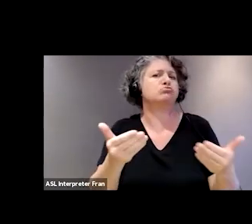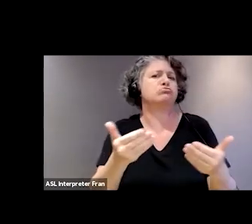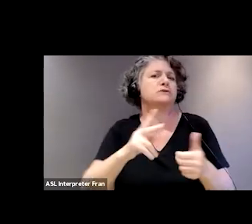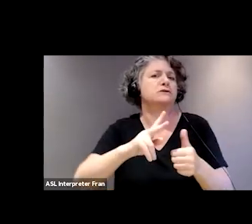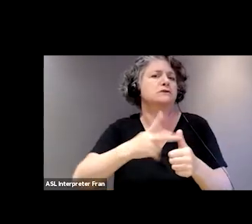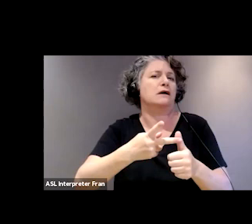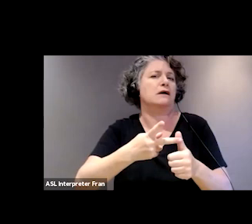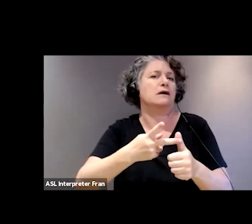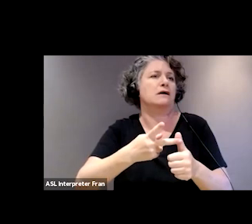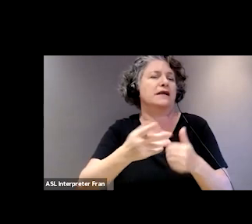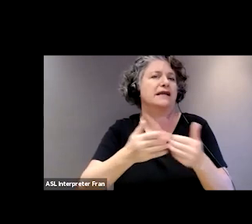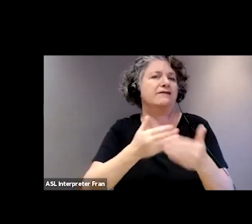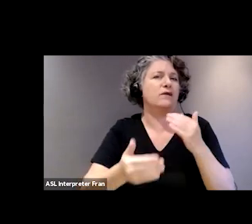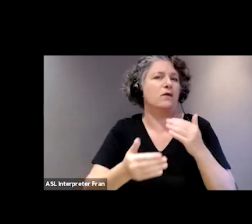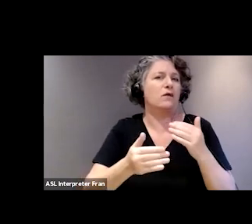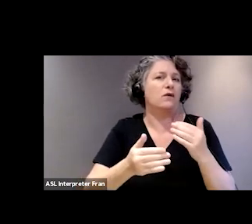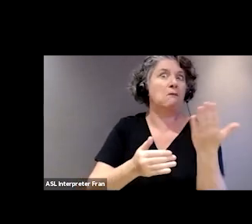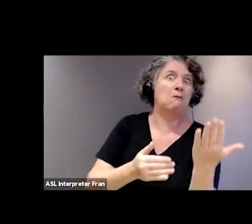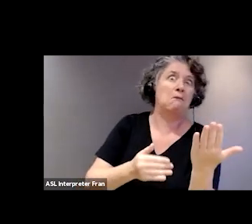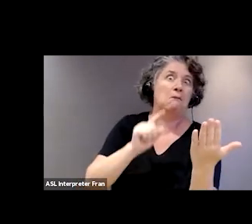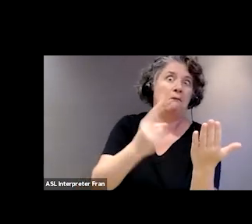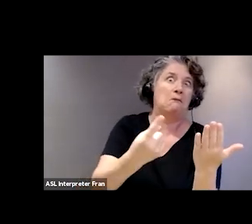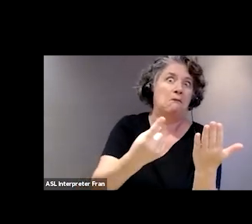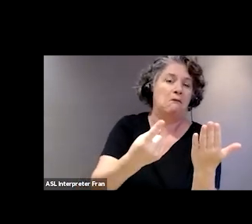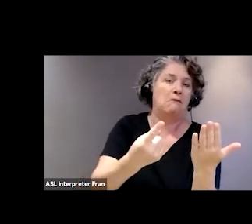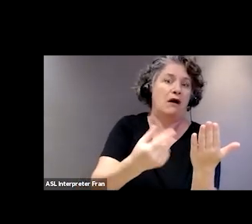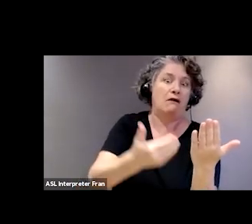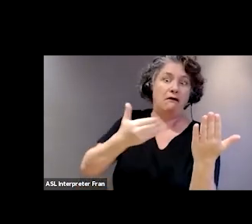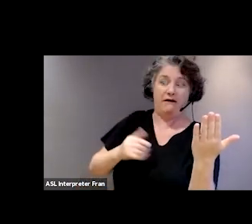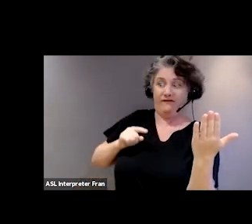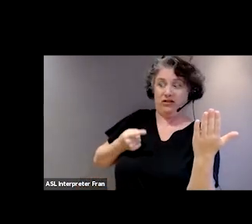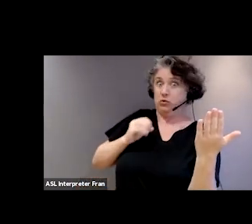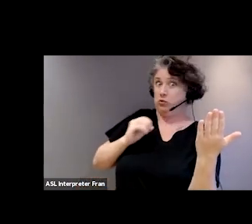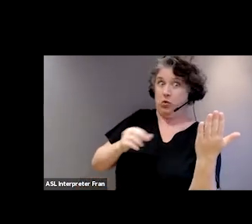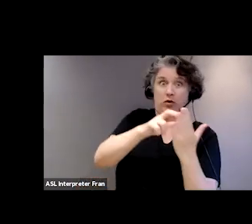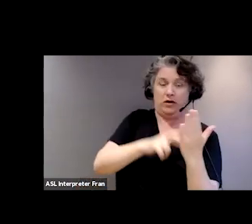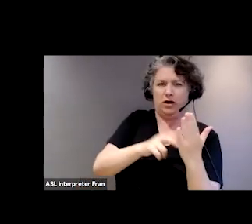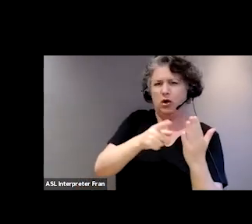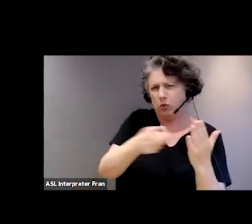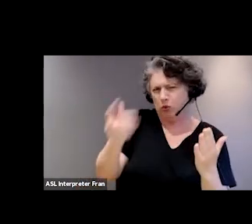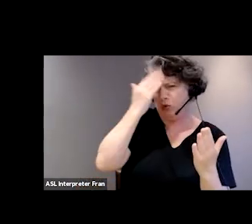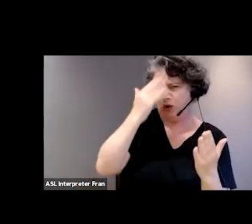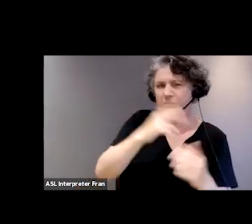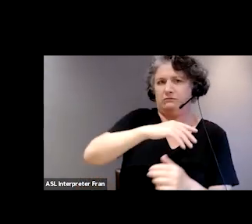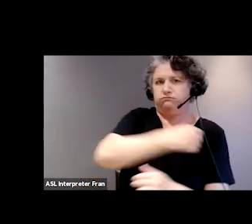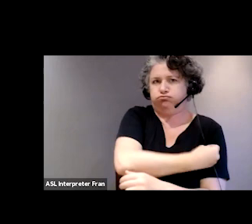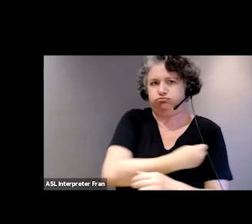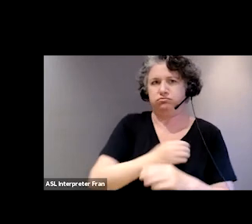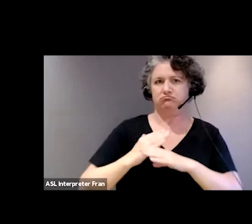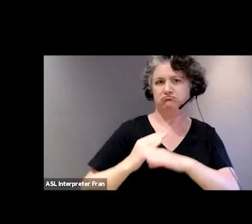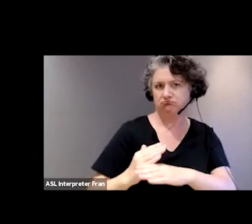that have vaccines out of province. We do recognize that without that first dose documented, if they were to go to another clinic or a pharmacy to say I need my second dose, there is no record of the first dose being in there. They won't